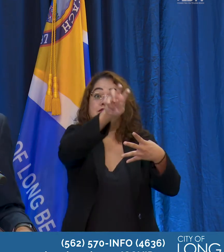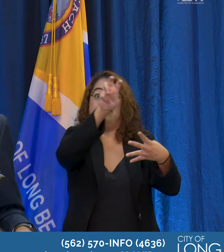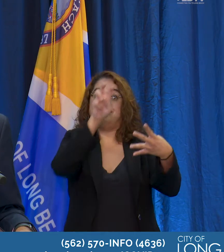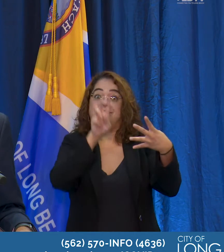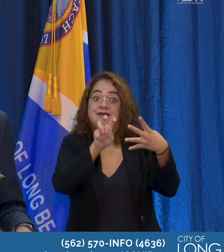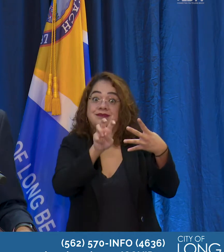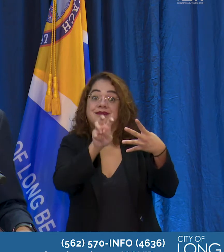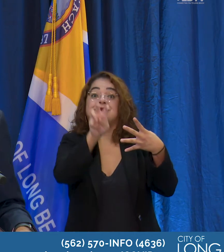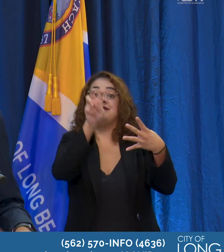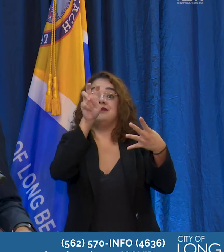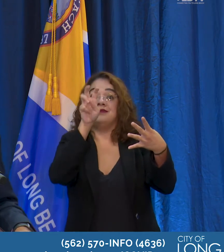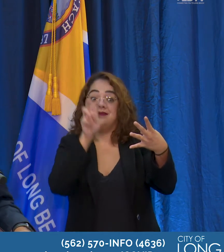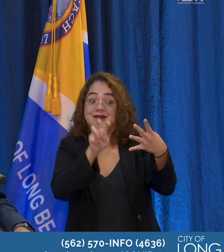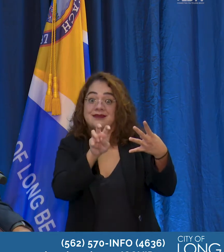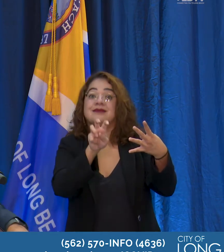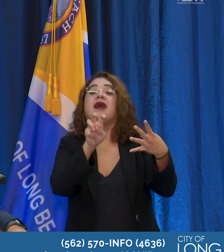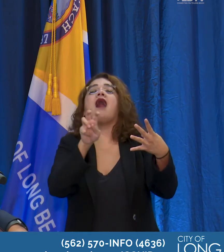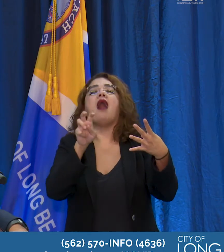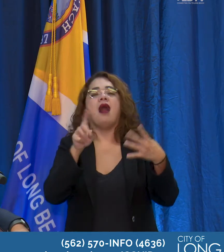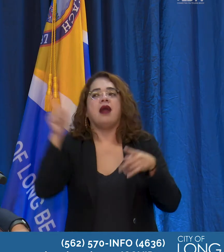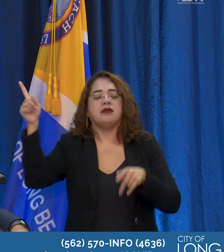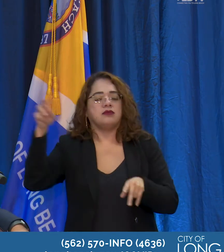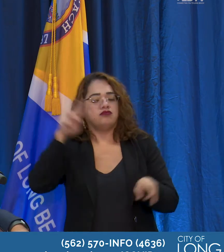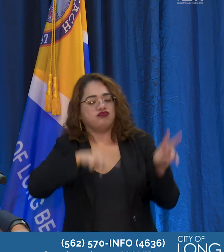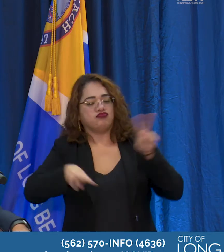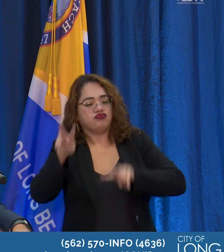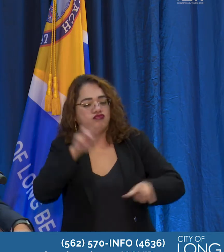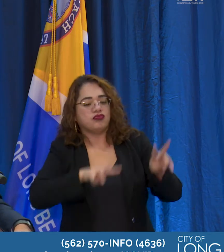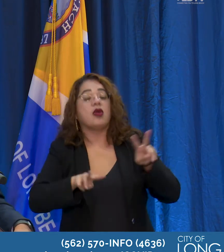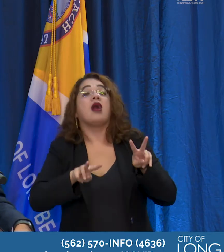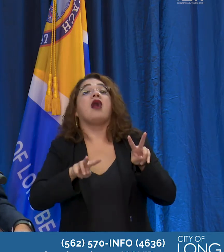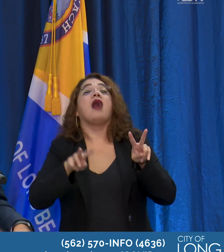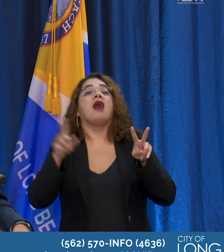health department officials then decide to make decisions